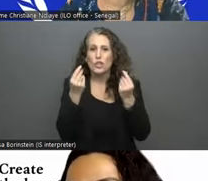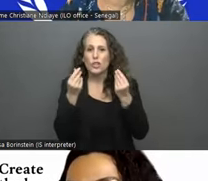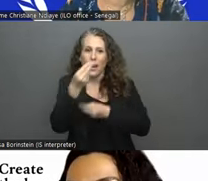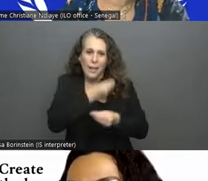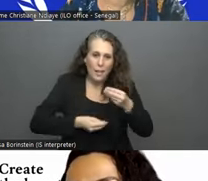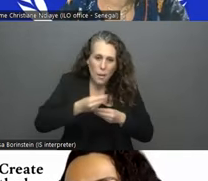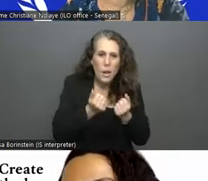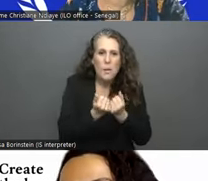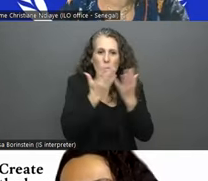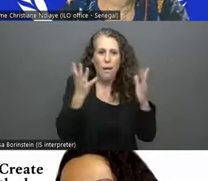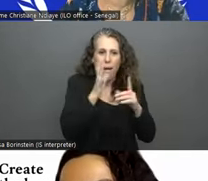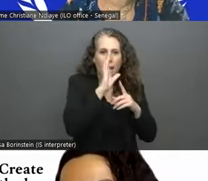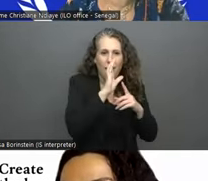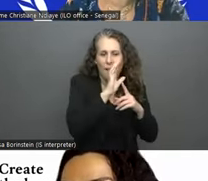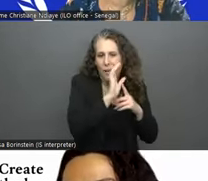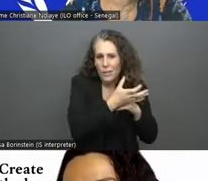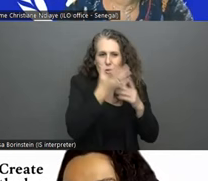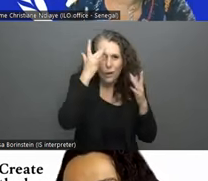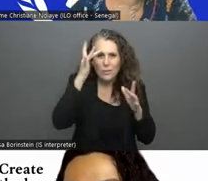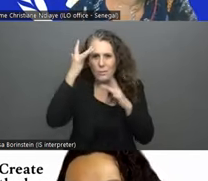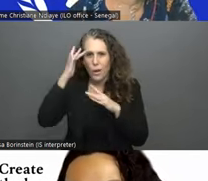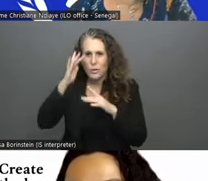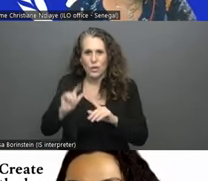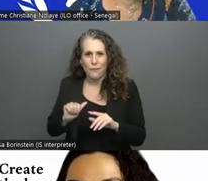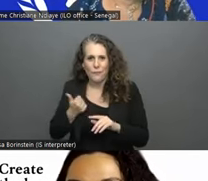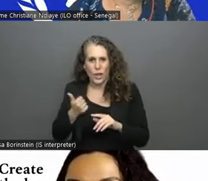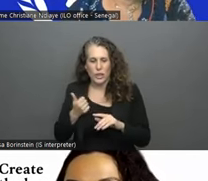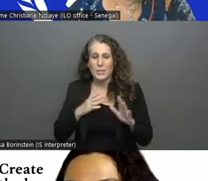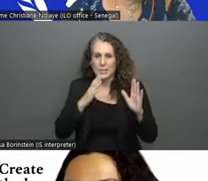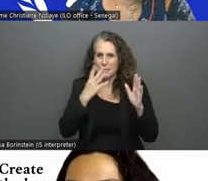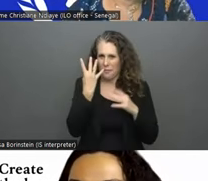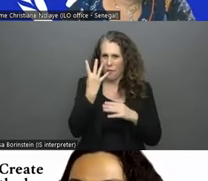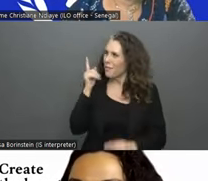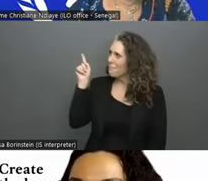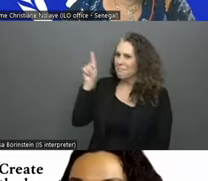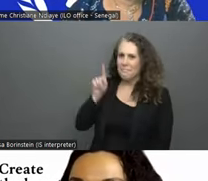as well as a generations. 10:55:24 Really when it comes to disability